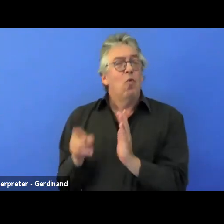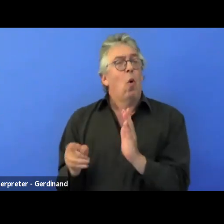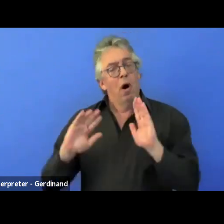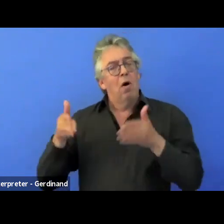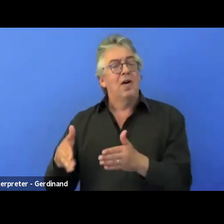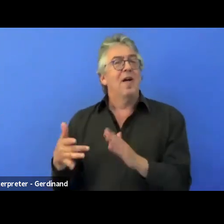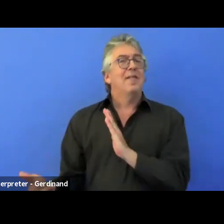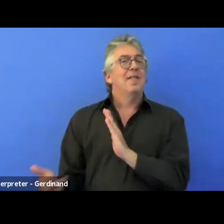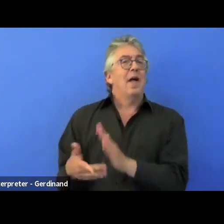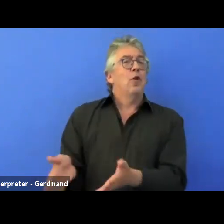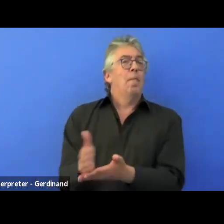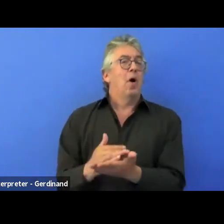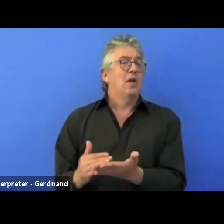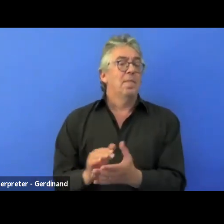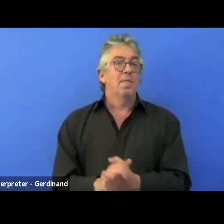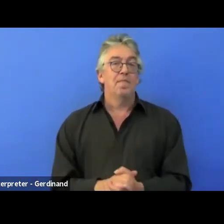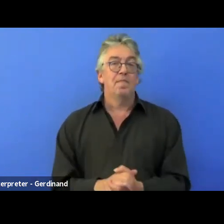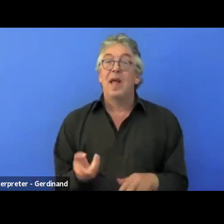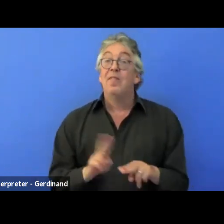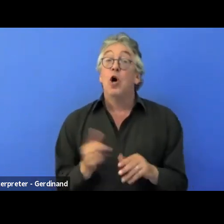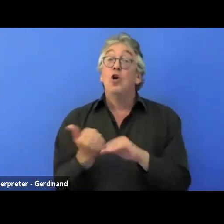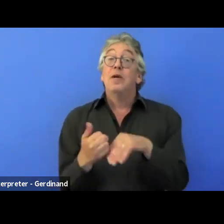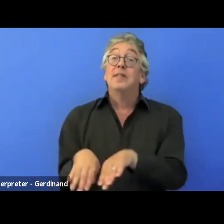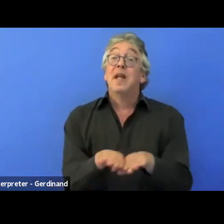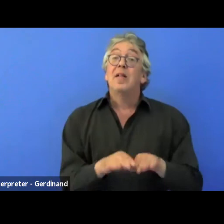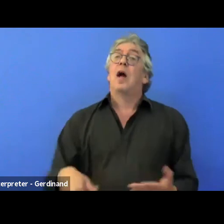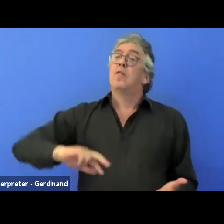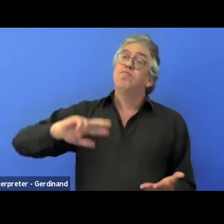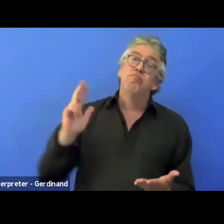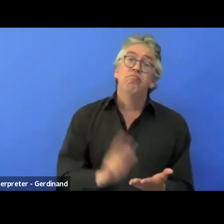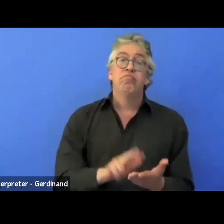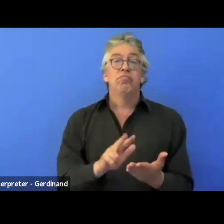Usually, once the standard is accepted, and the technical committee is created,